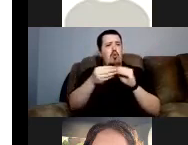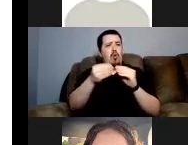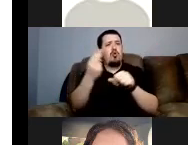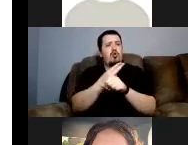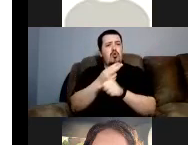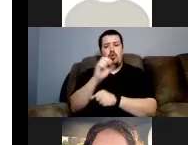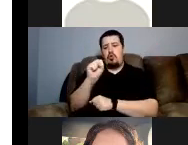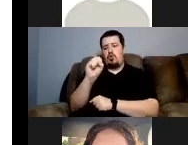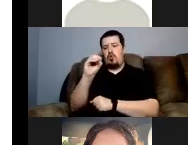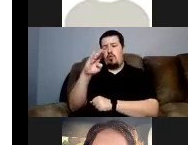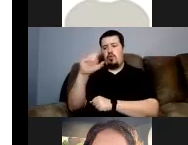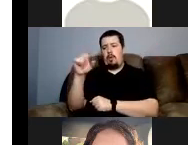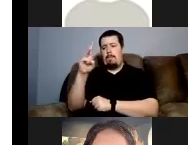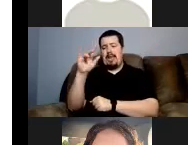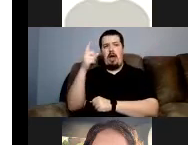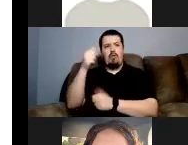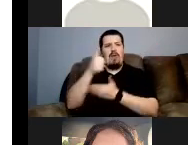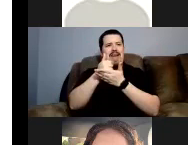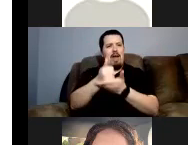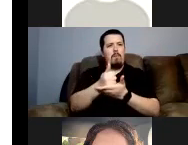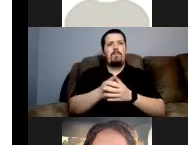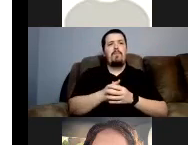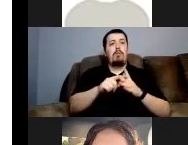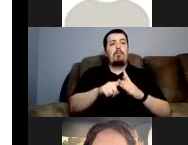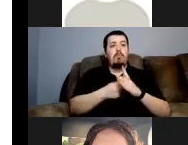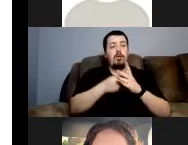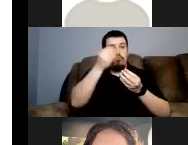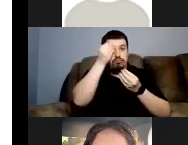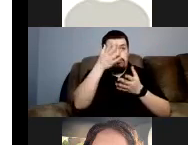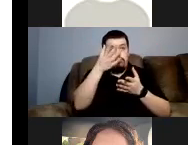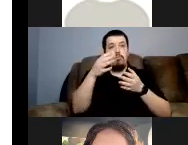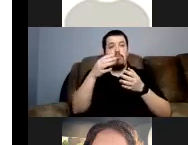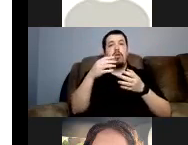that you need. To begin with I'd like to give an audio description on myself and I'd ask that